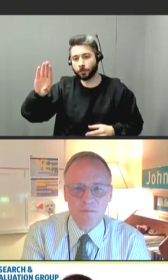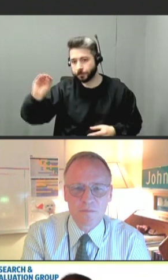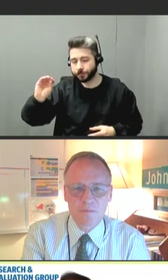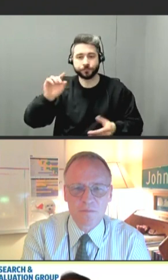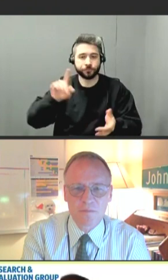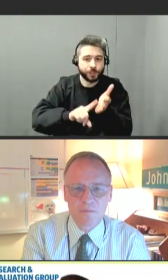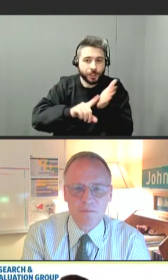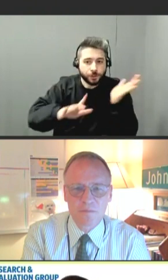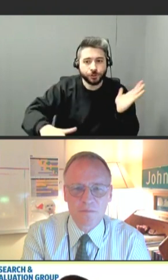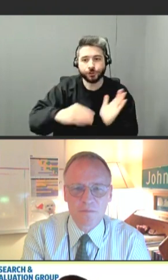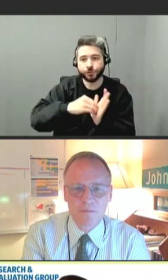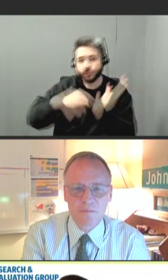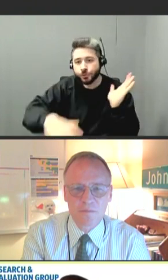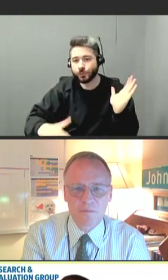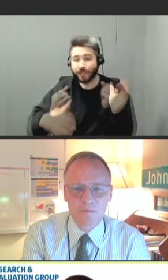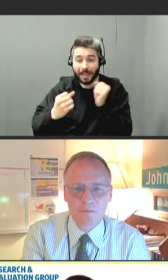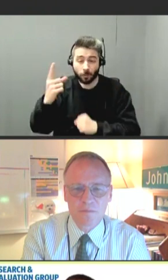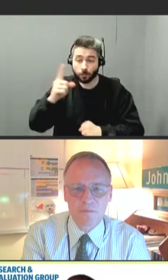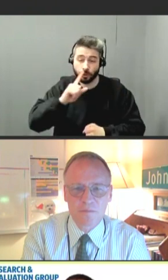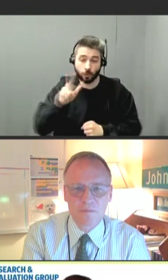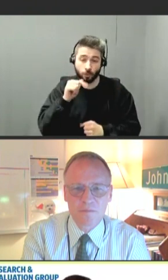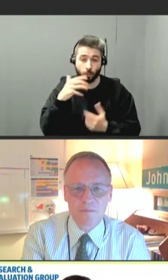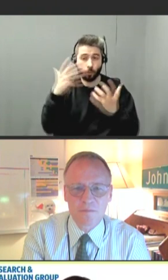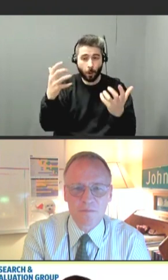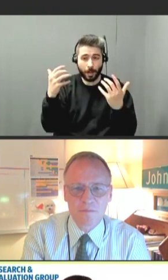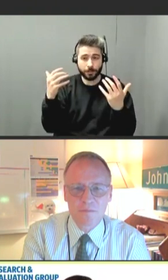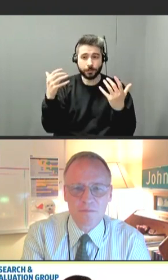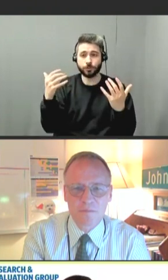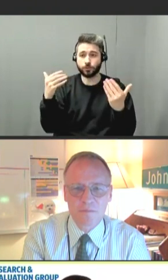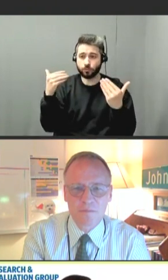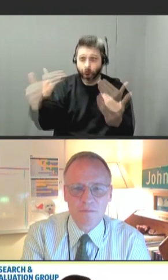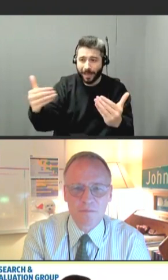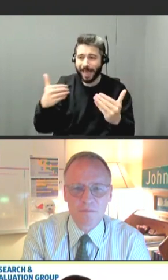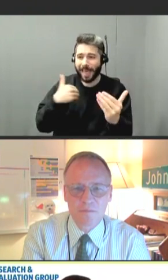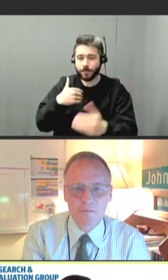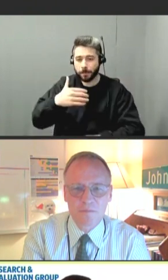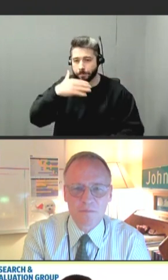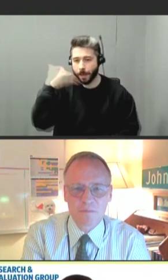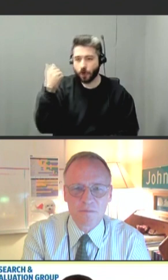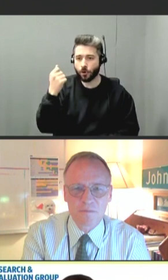students, anyone who wants to do a cross-tab, to have a better understanding. When states don't